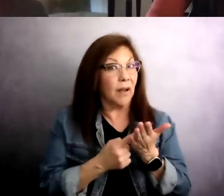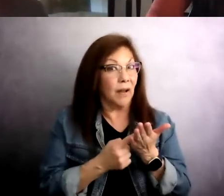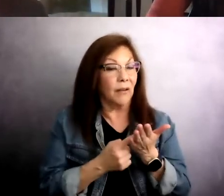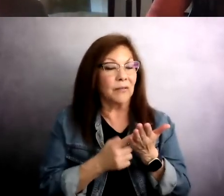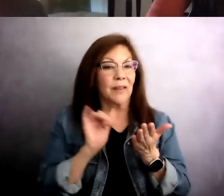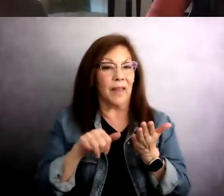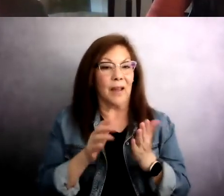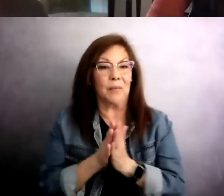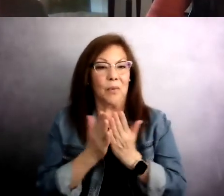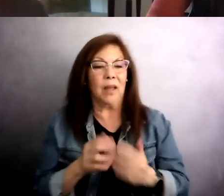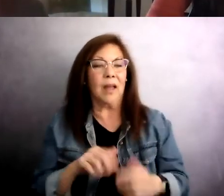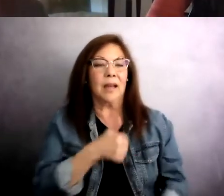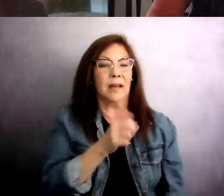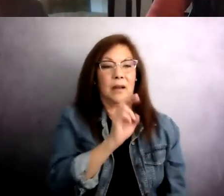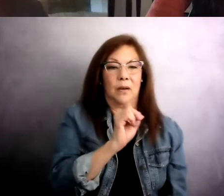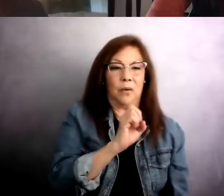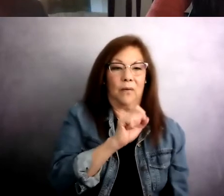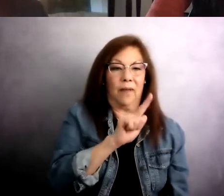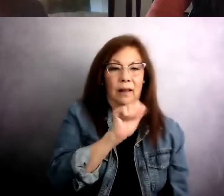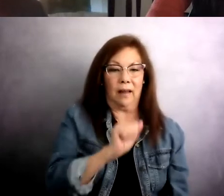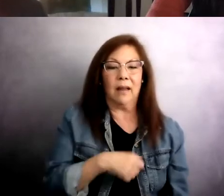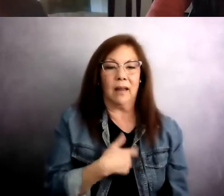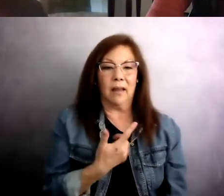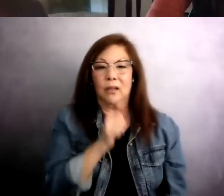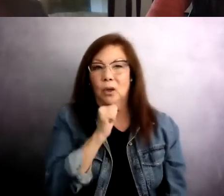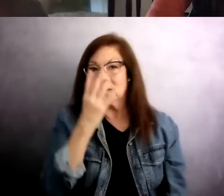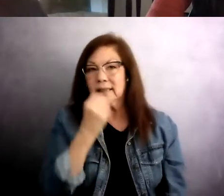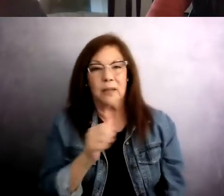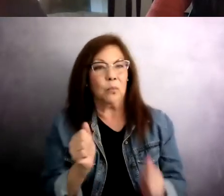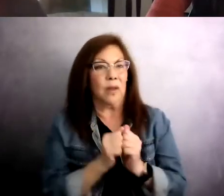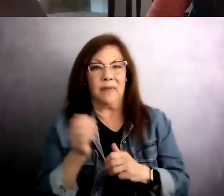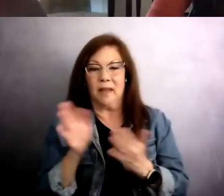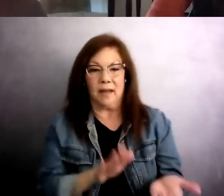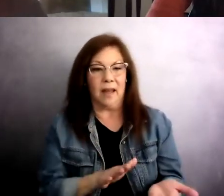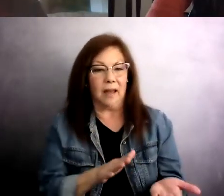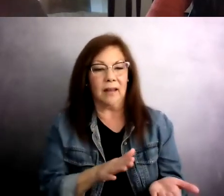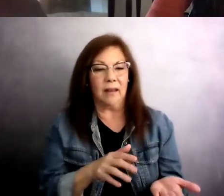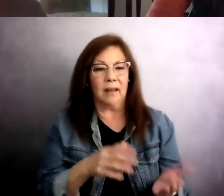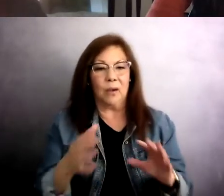is another novella this text we call don't sleep of the dead, which falls upon Nick the